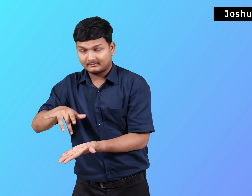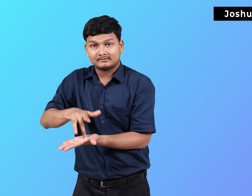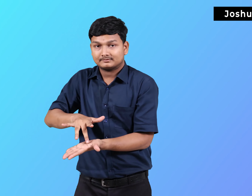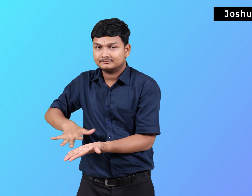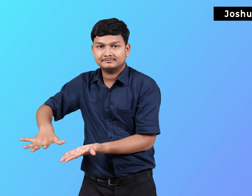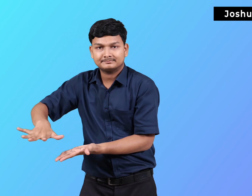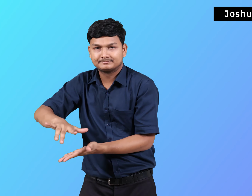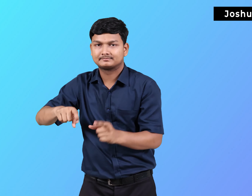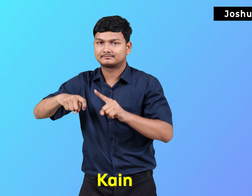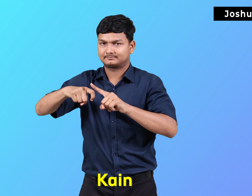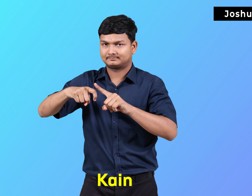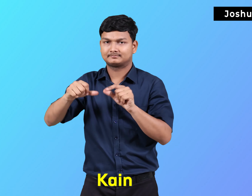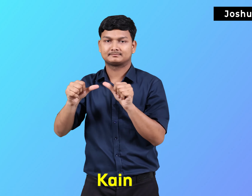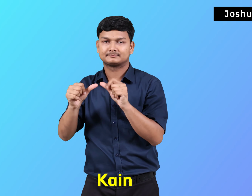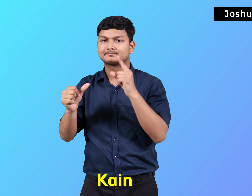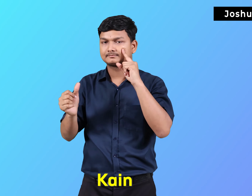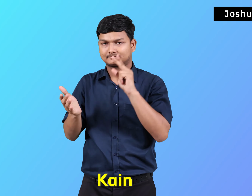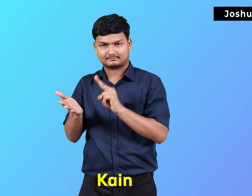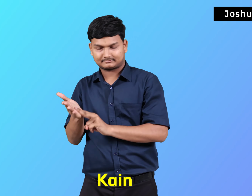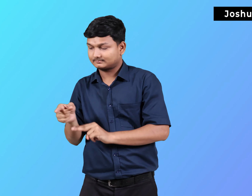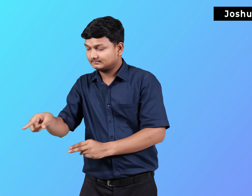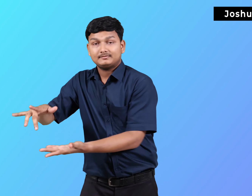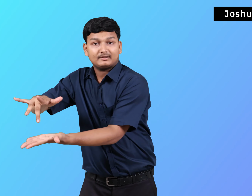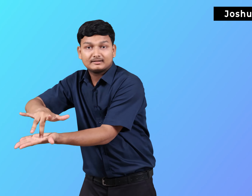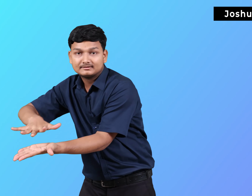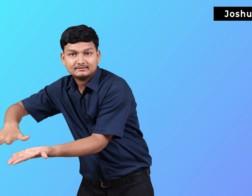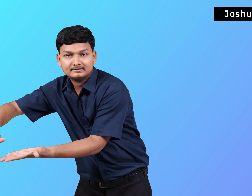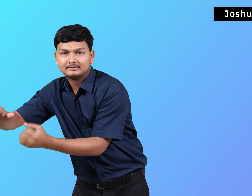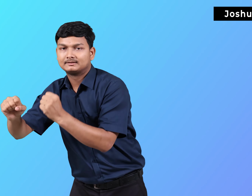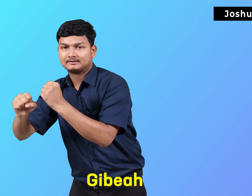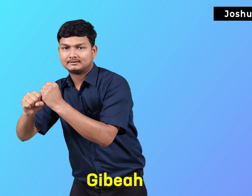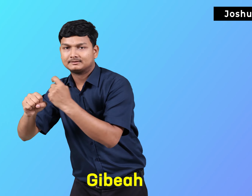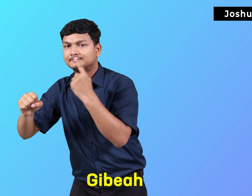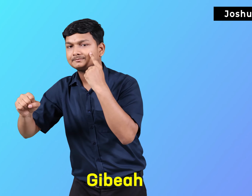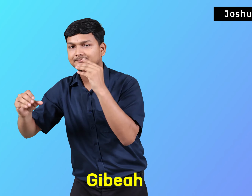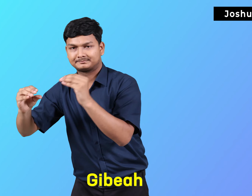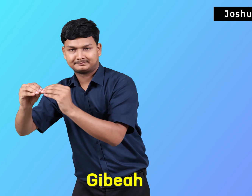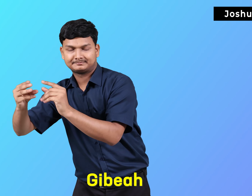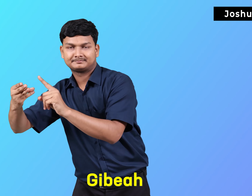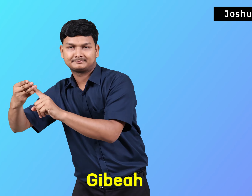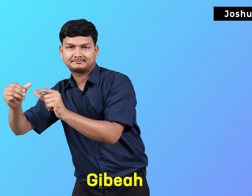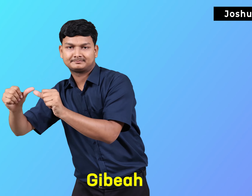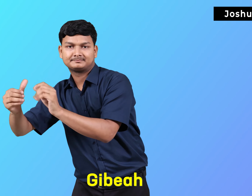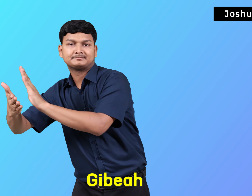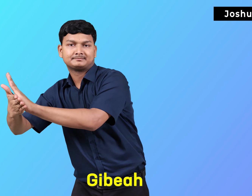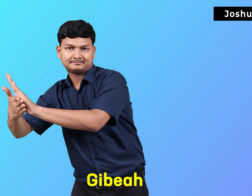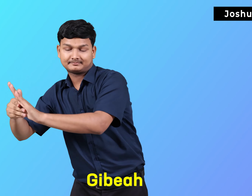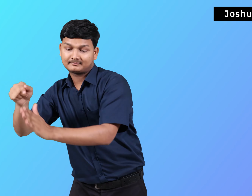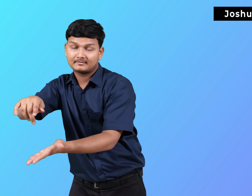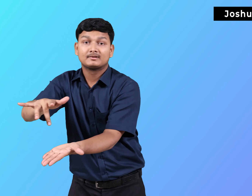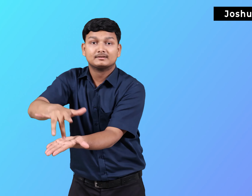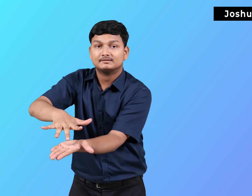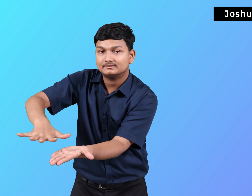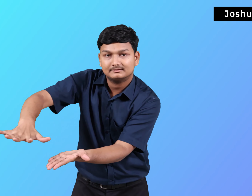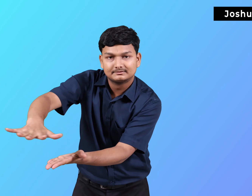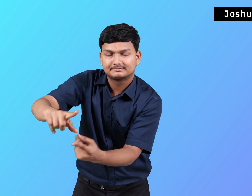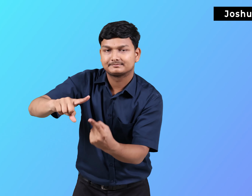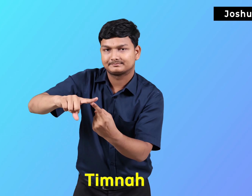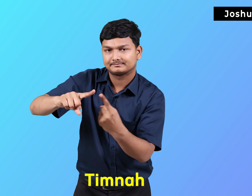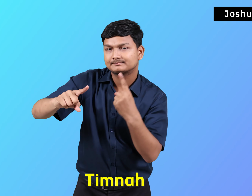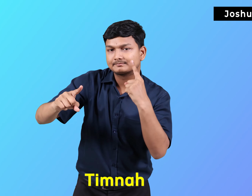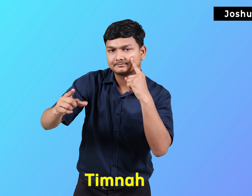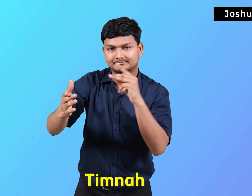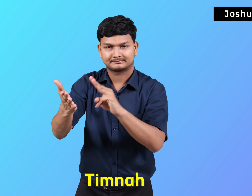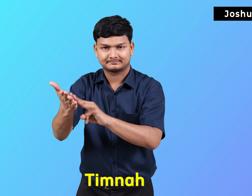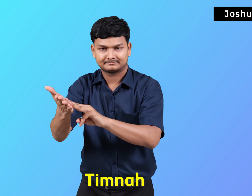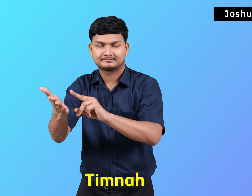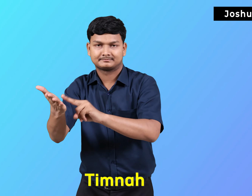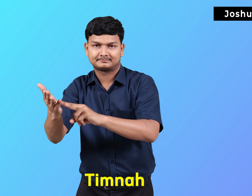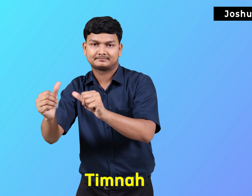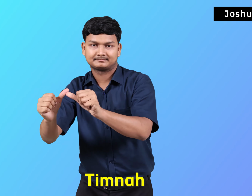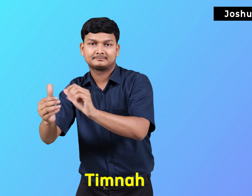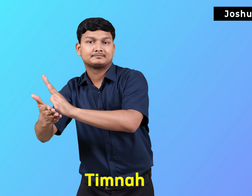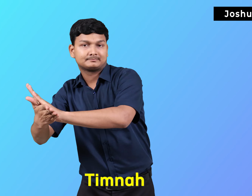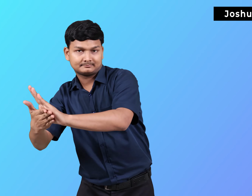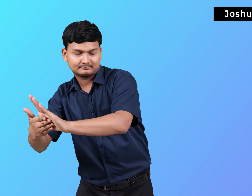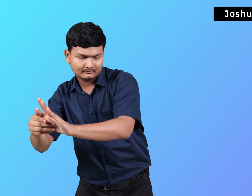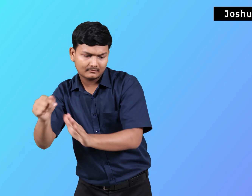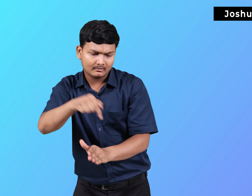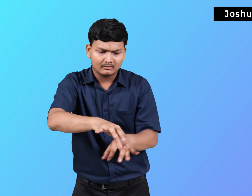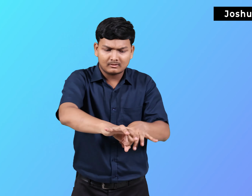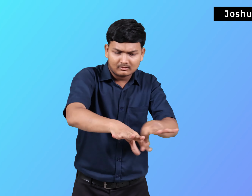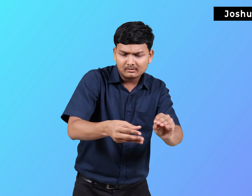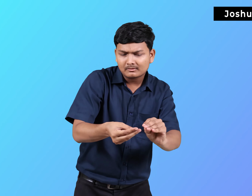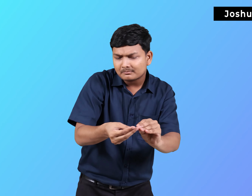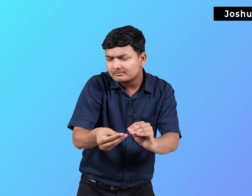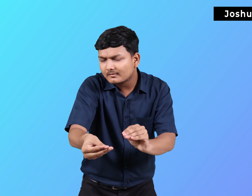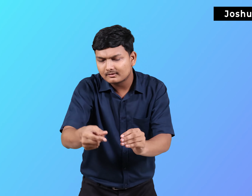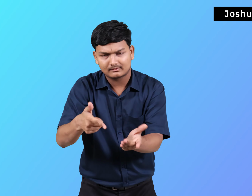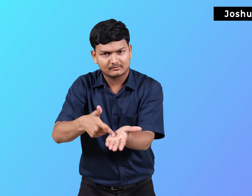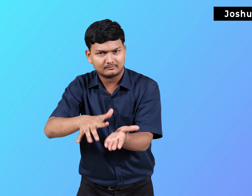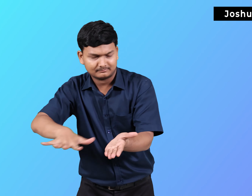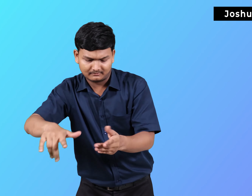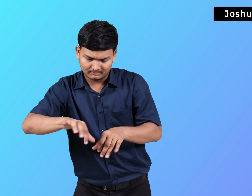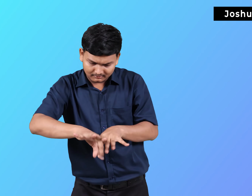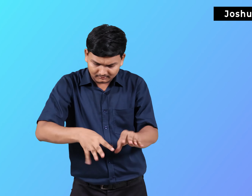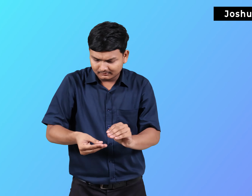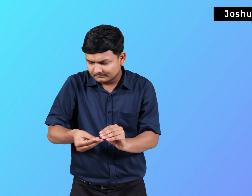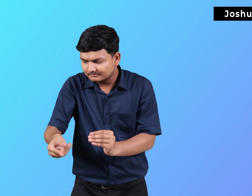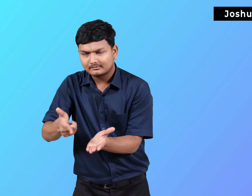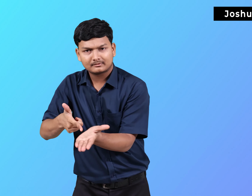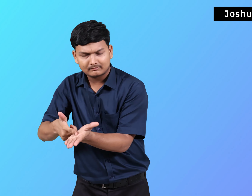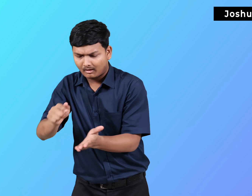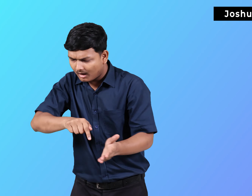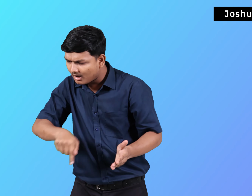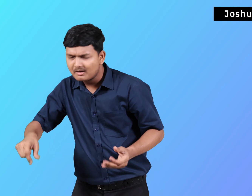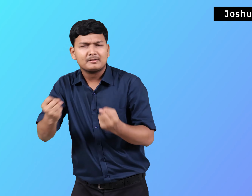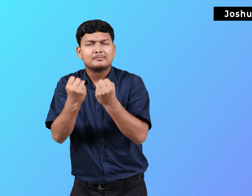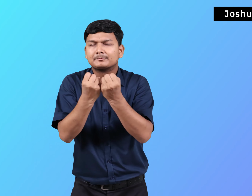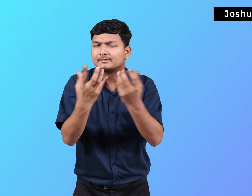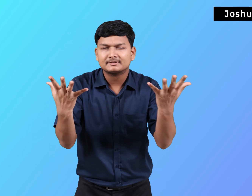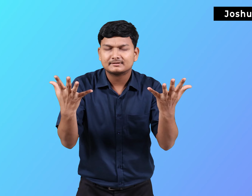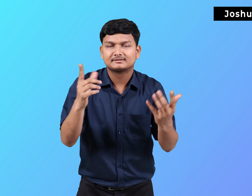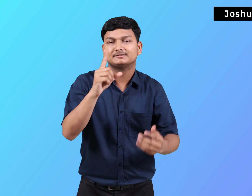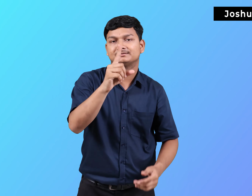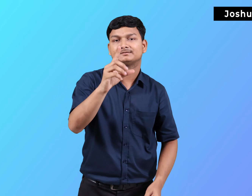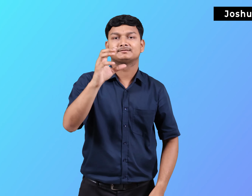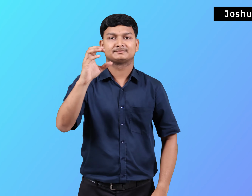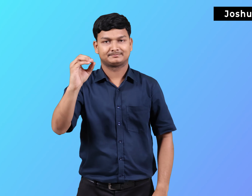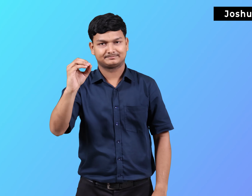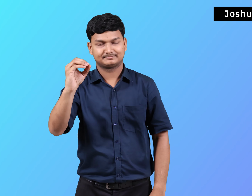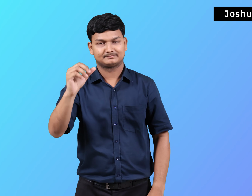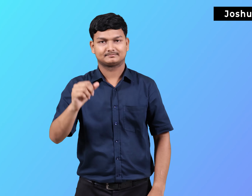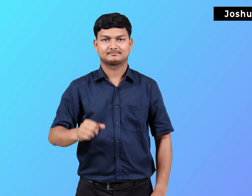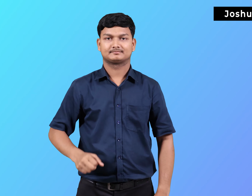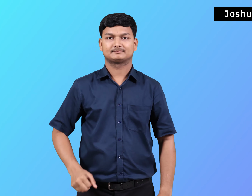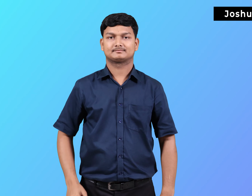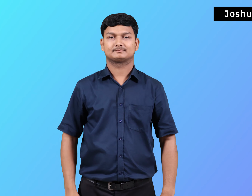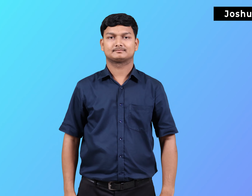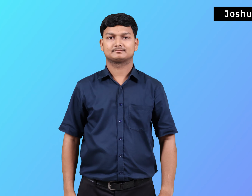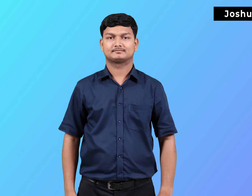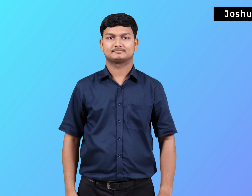Kain, Gibeah and Timnah. In all, there were ten cities with the villages around them.